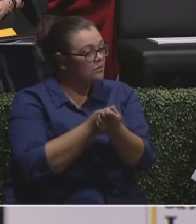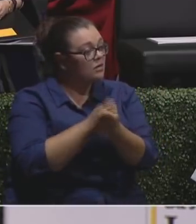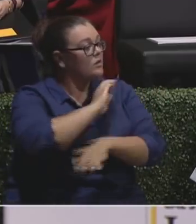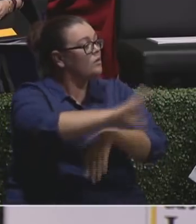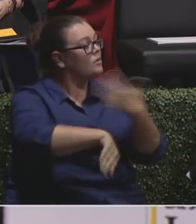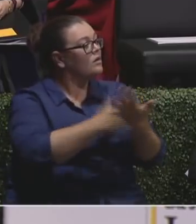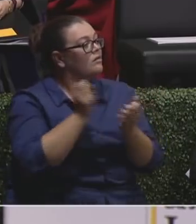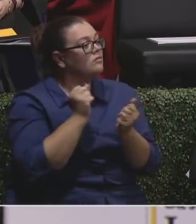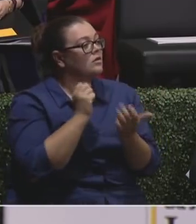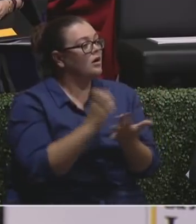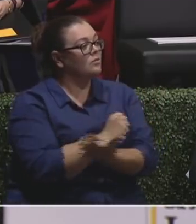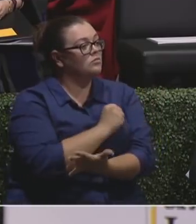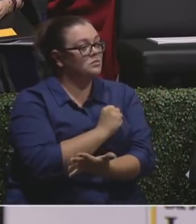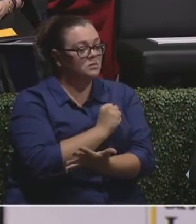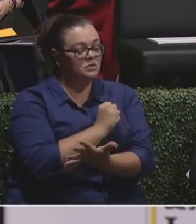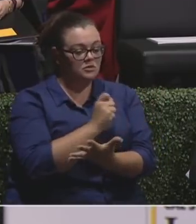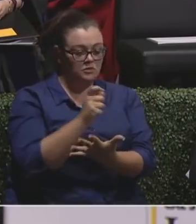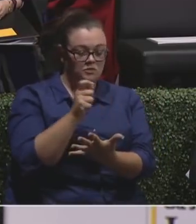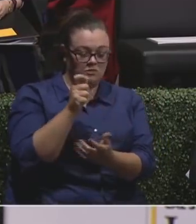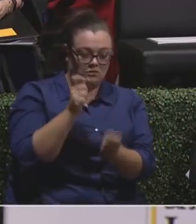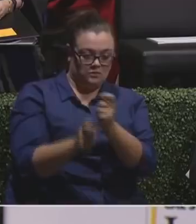THAT ARE SCHOOL/COMMUNITY DEPENDENT WHO WILL NOT PREVAIL WITHOUT OUR SUPPORT.